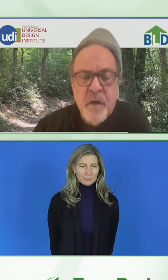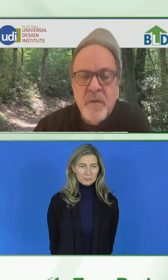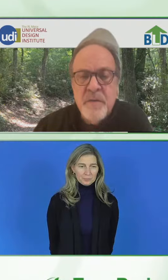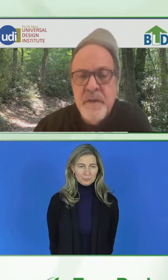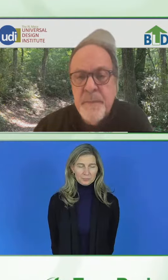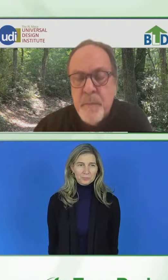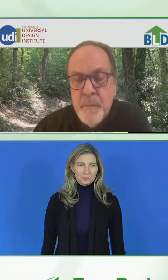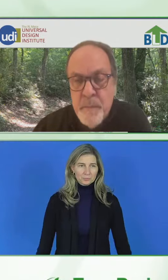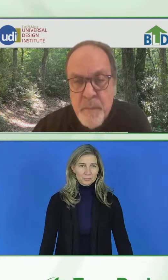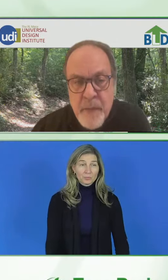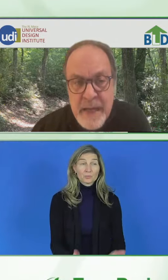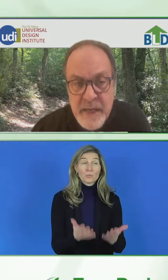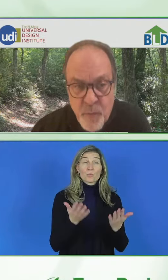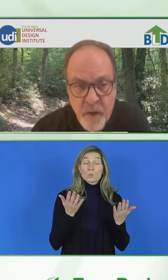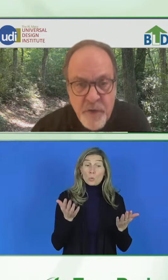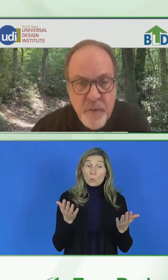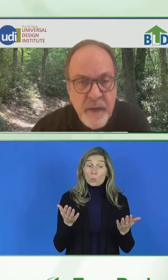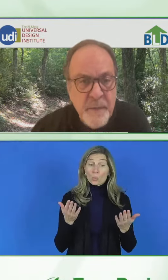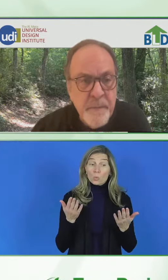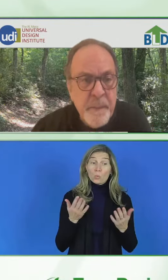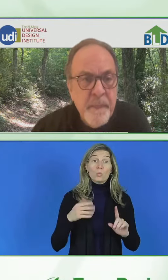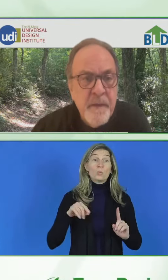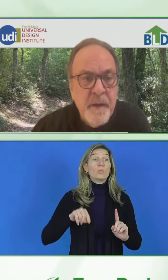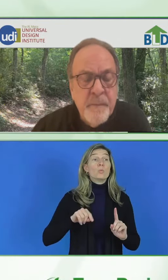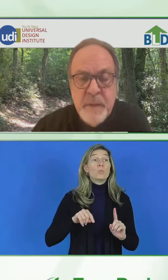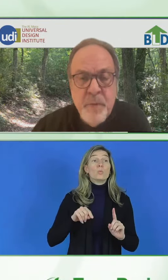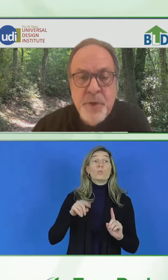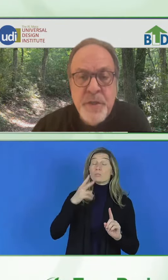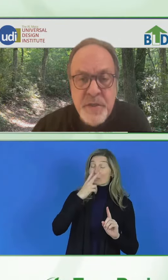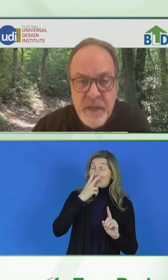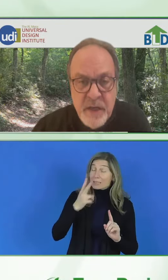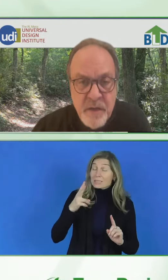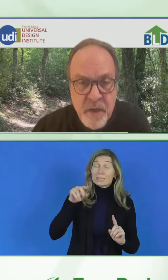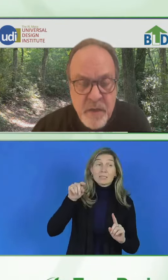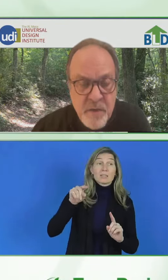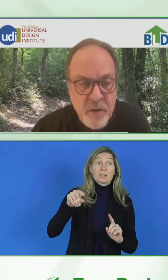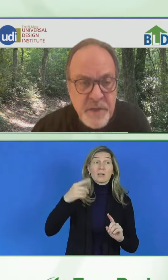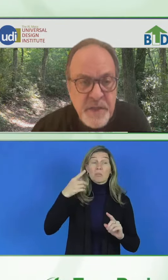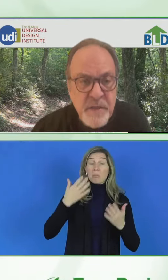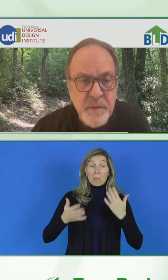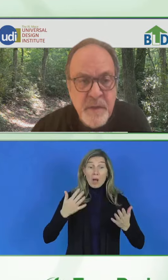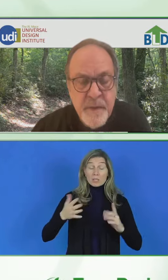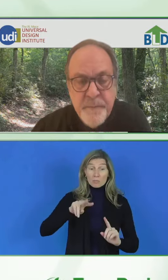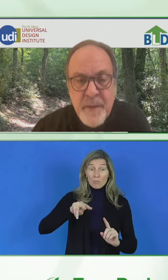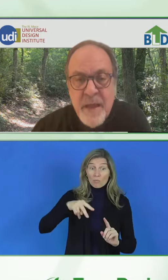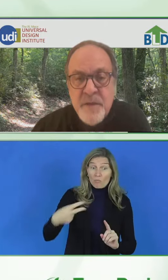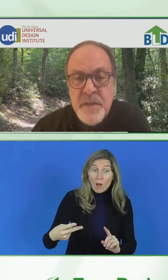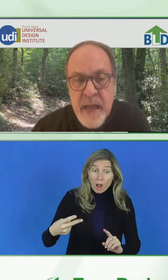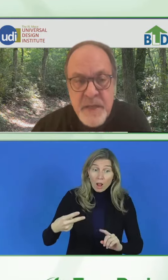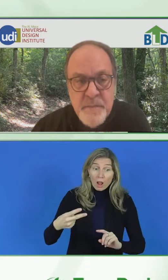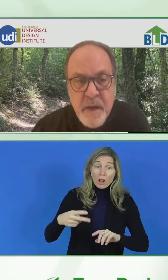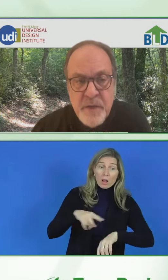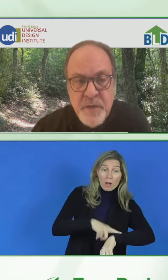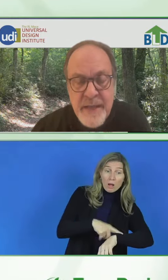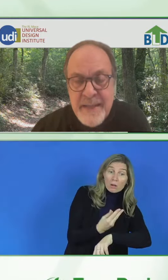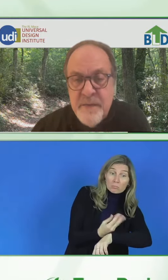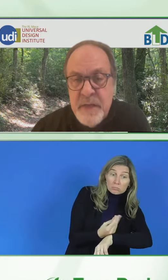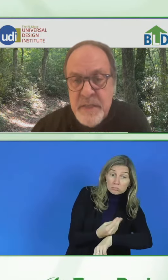faults, emergency call systems, health status monitors, activity